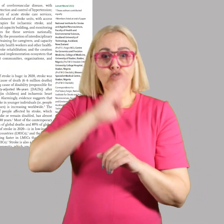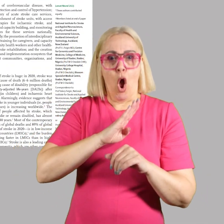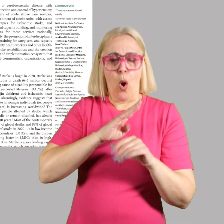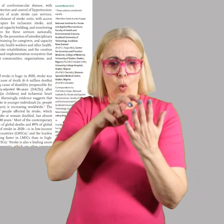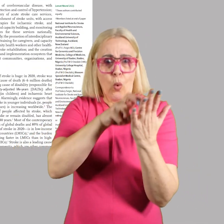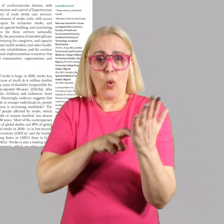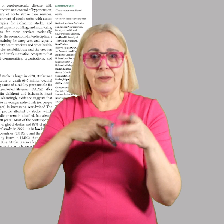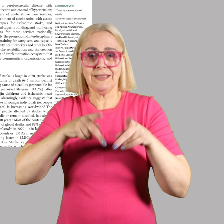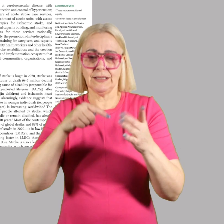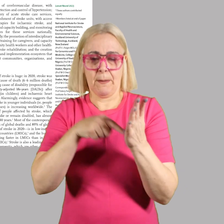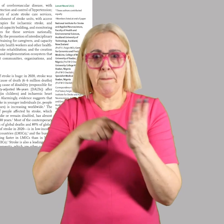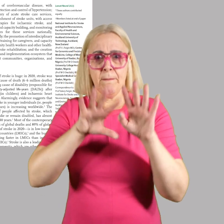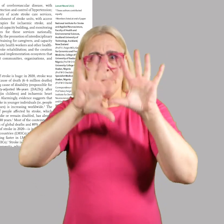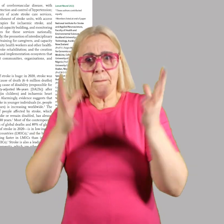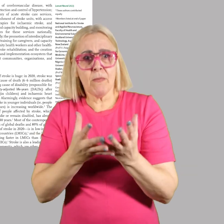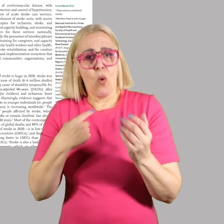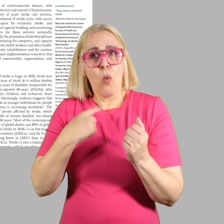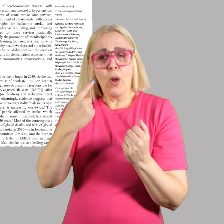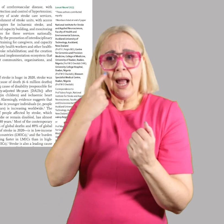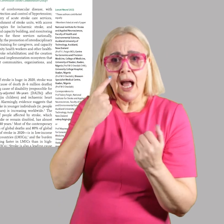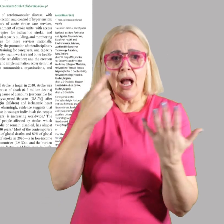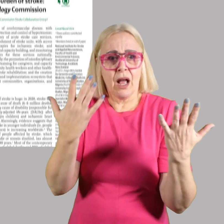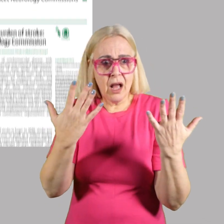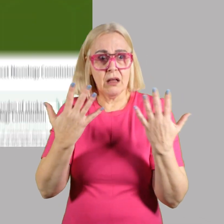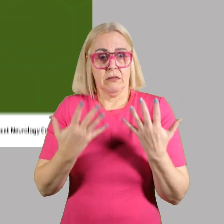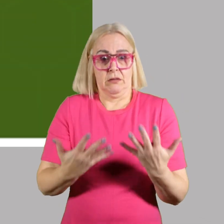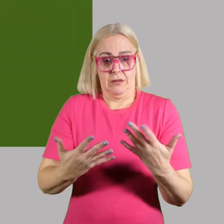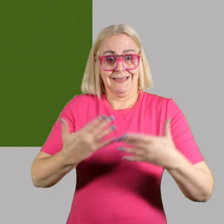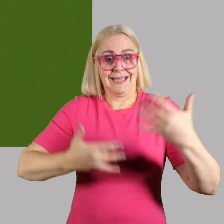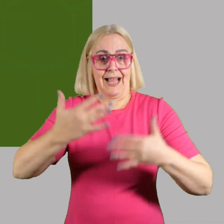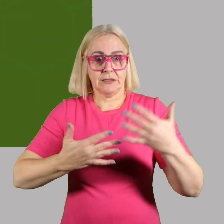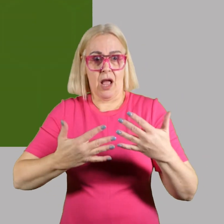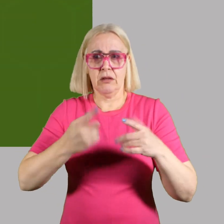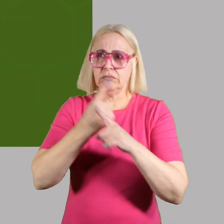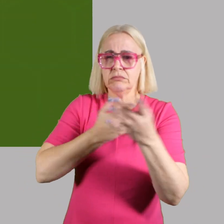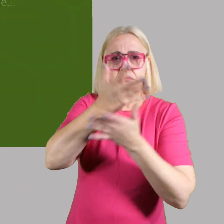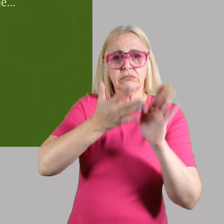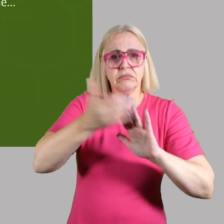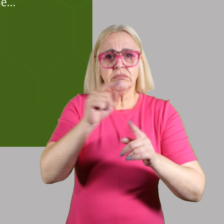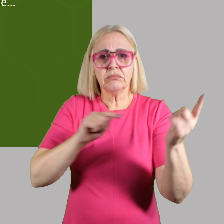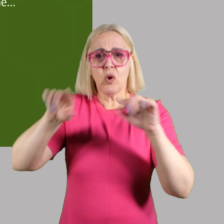by looking at existing data and talking to experts all over the world on availability of: